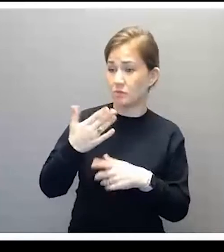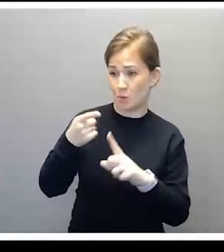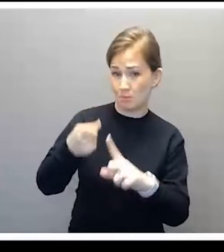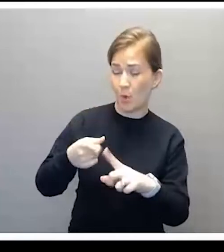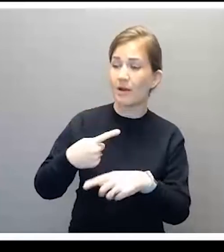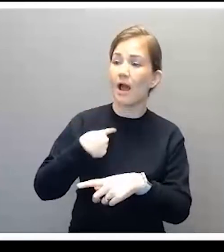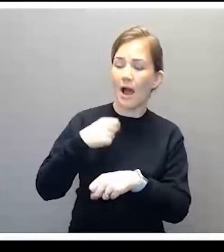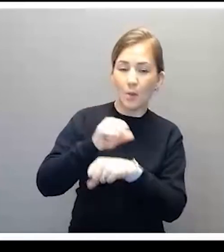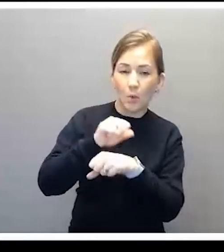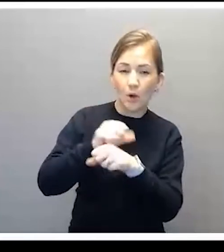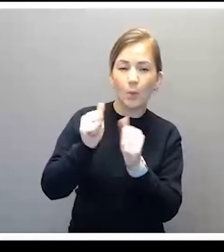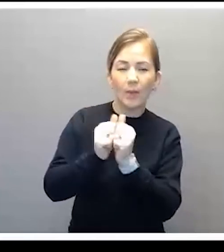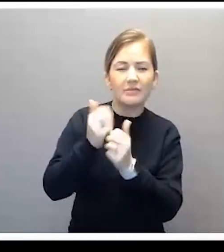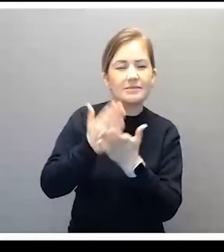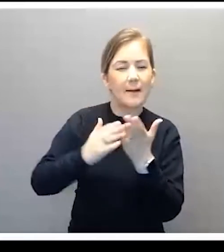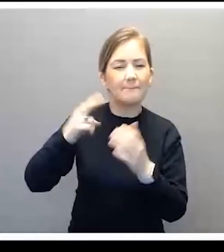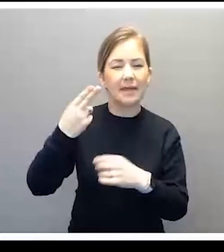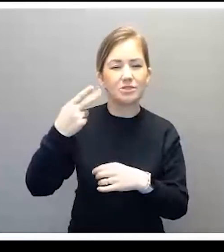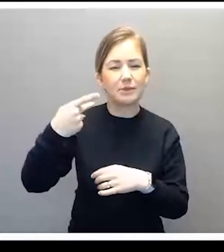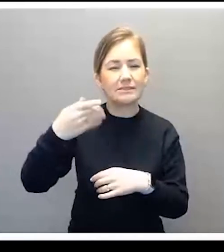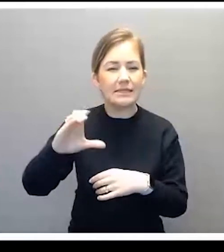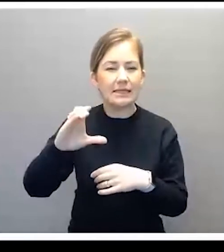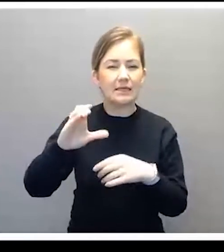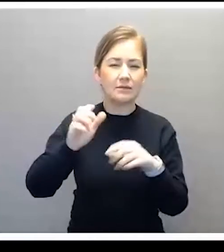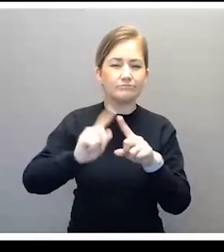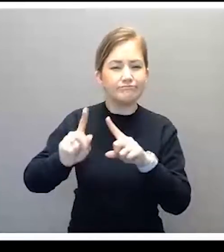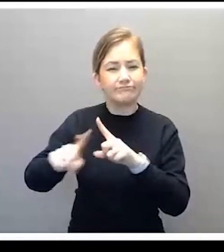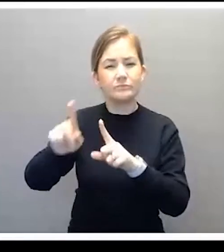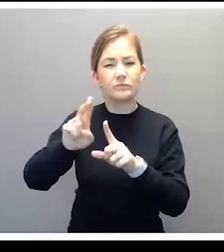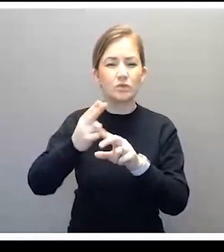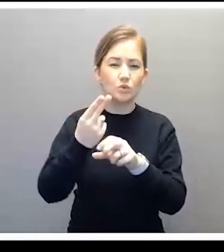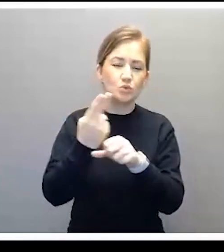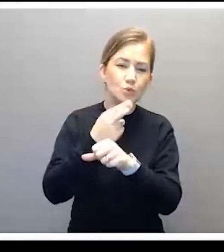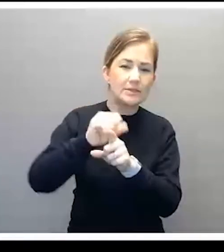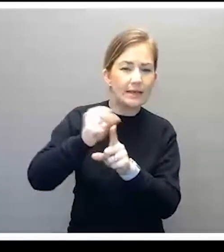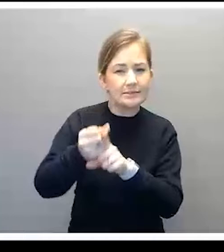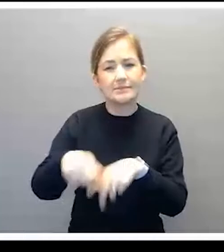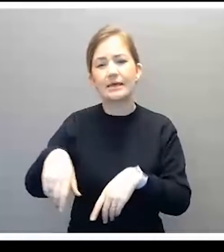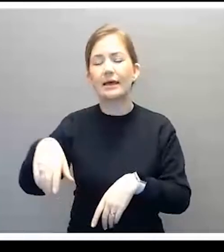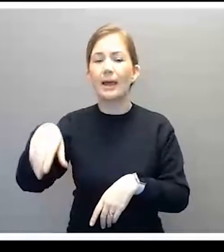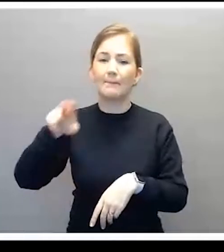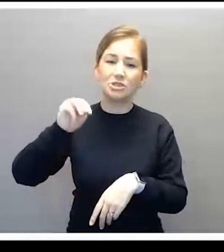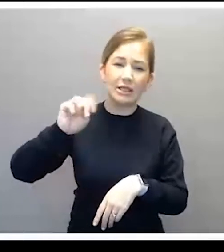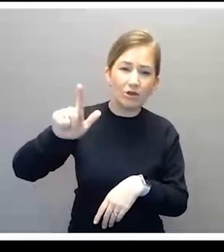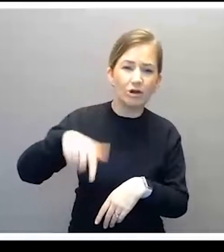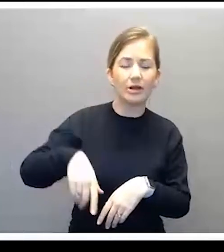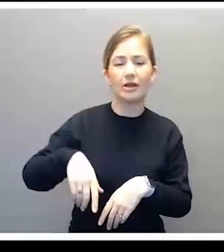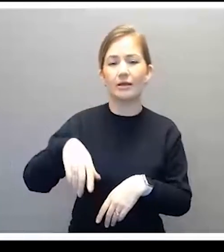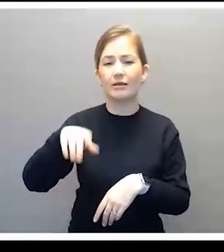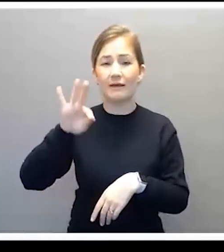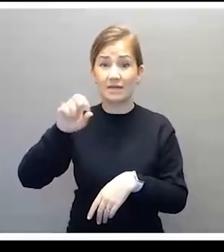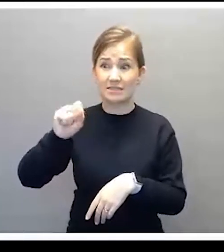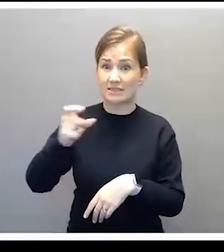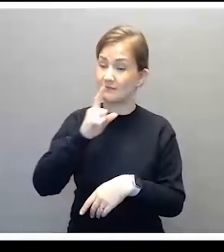So, I work with like some HPC, high-performance computing use cases and machine learning use cases. And FSX for Lustre is popular there,